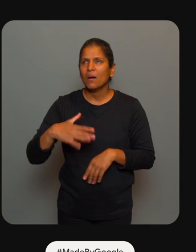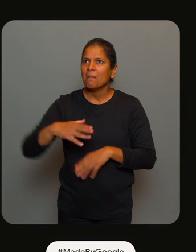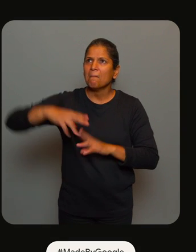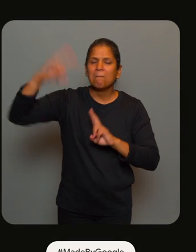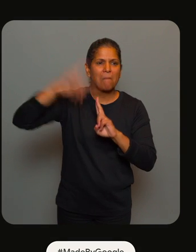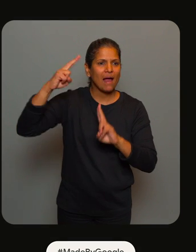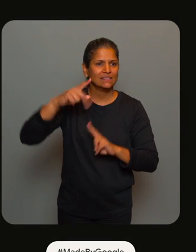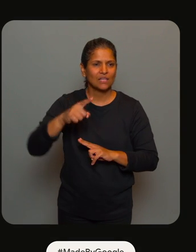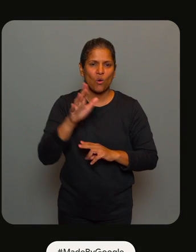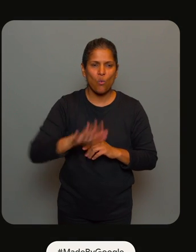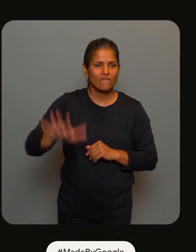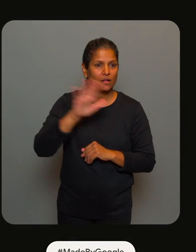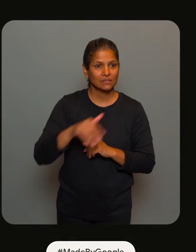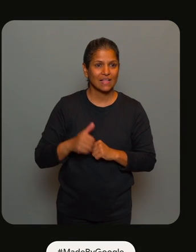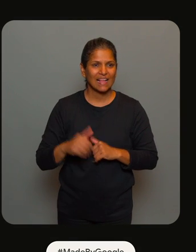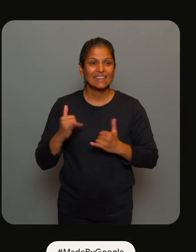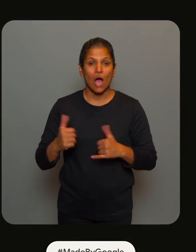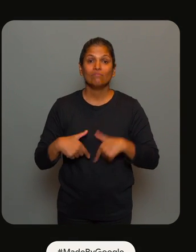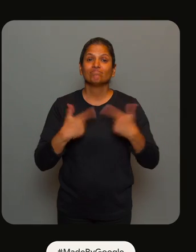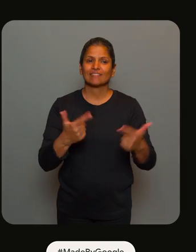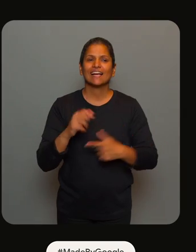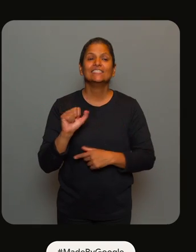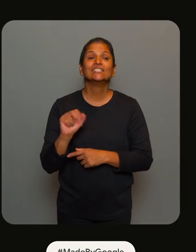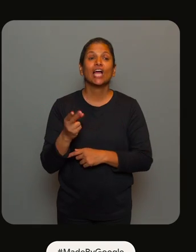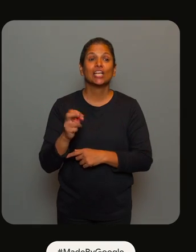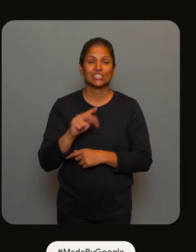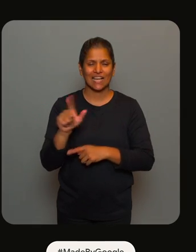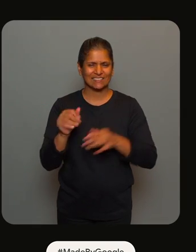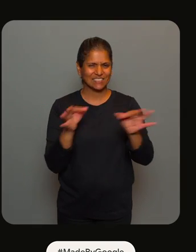Here's Shenaz to tell you what the Pixel 7 camera can do.